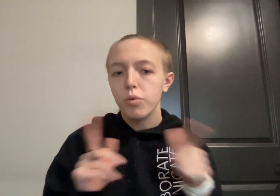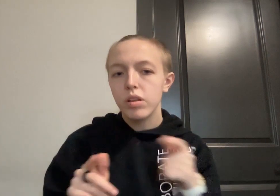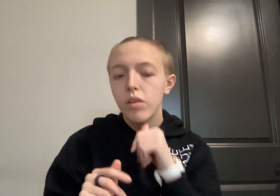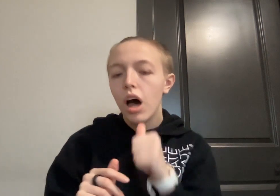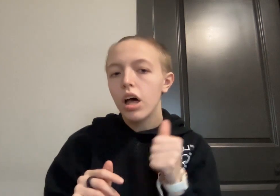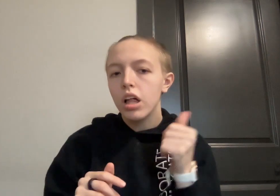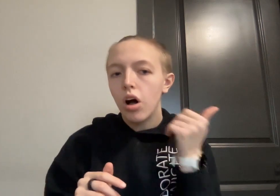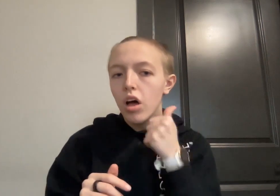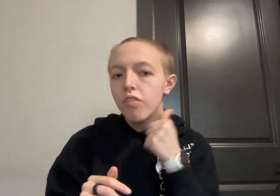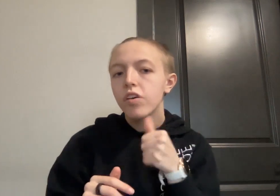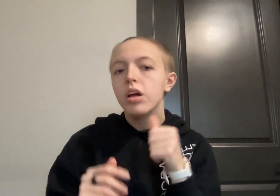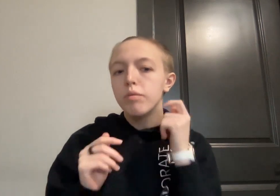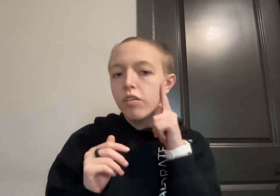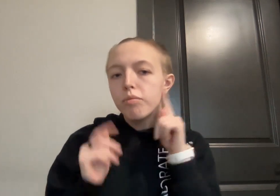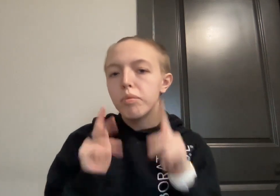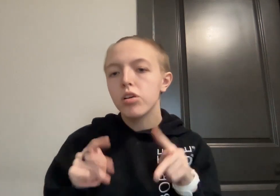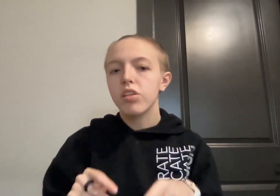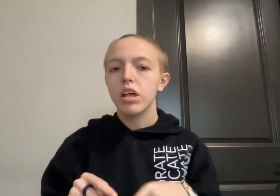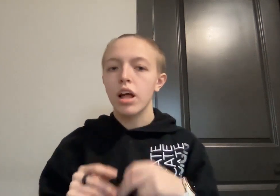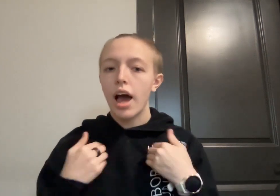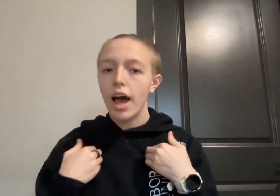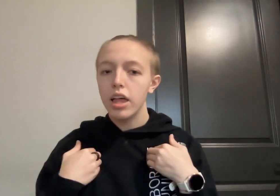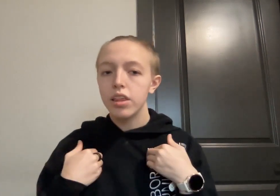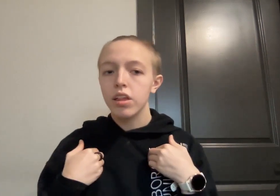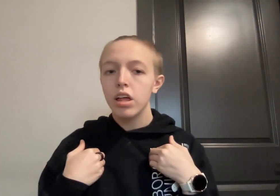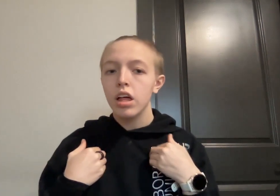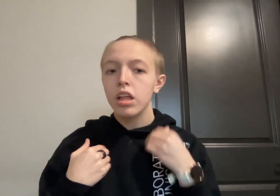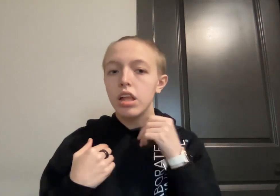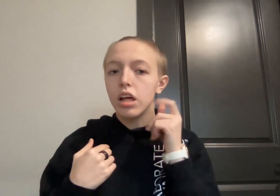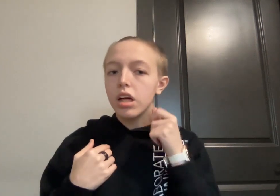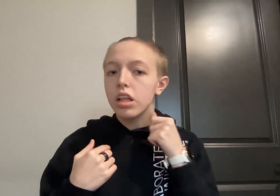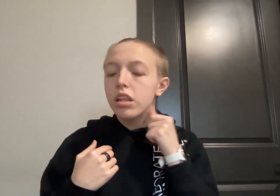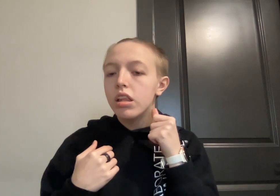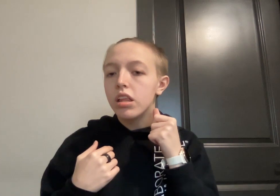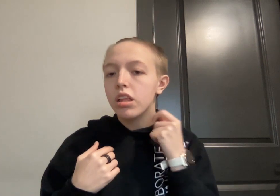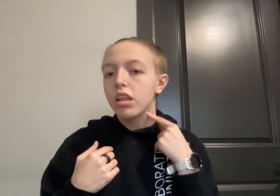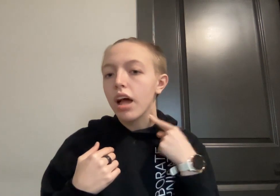but not every deaf person has a deaf accent.